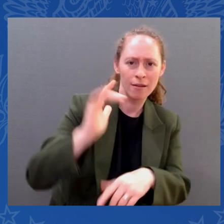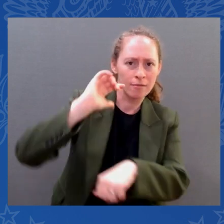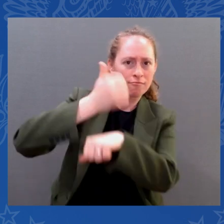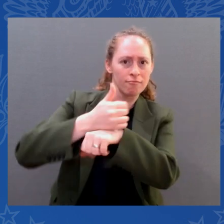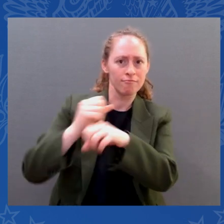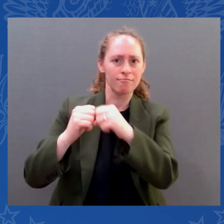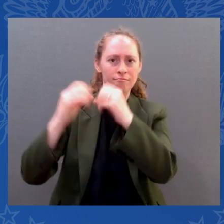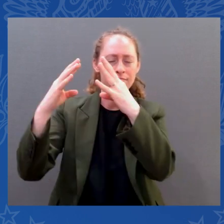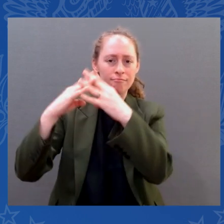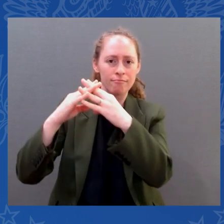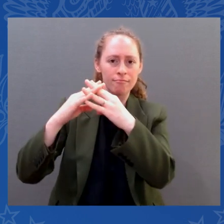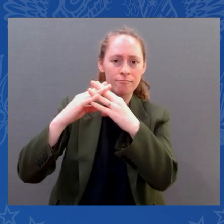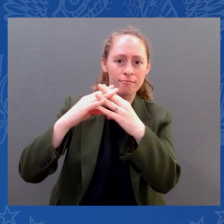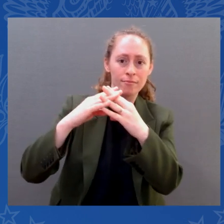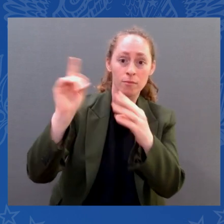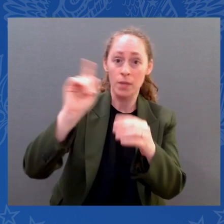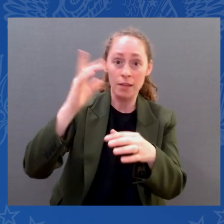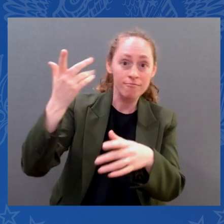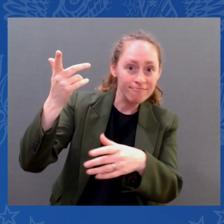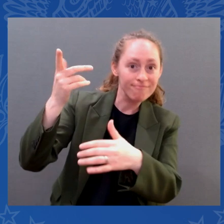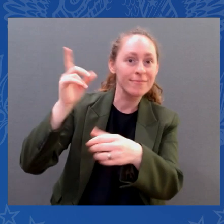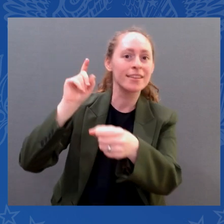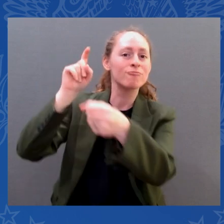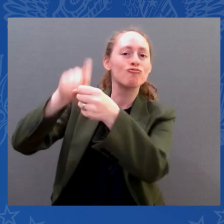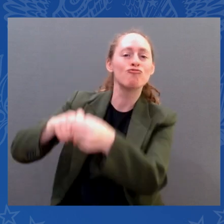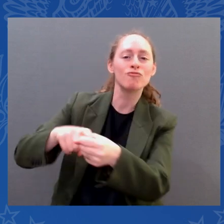we did this with other museums as well. This is the process.